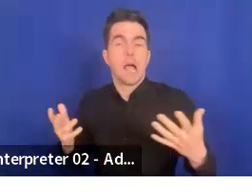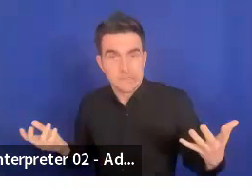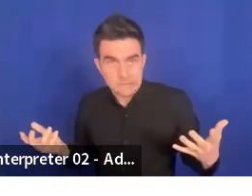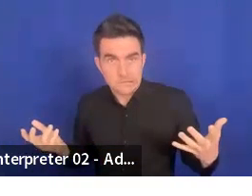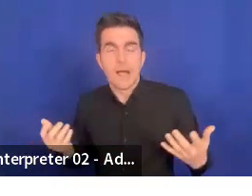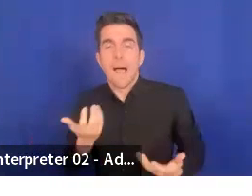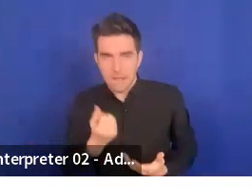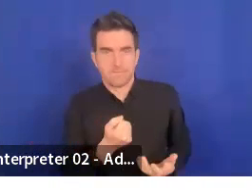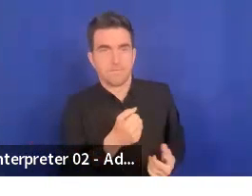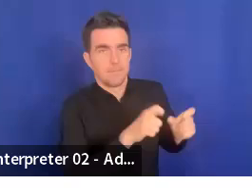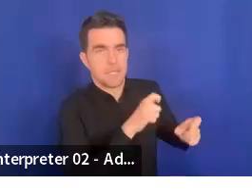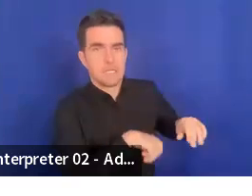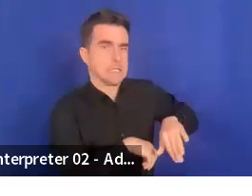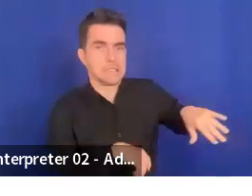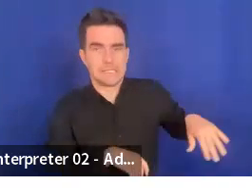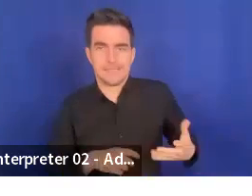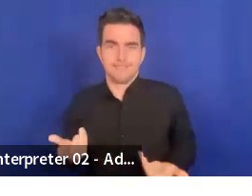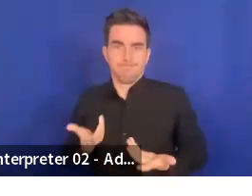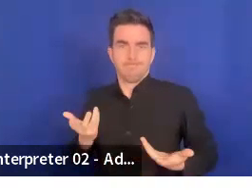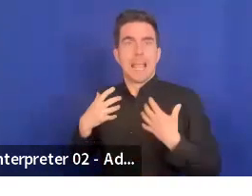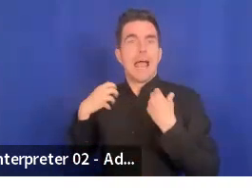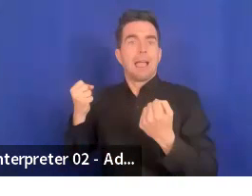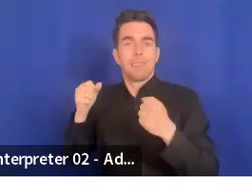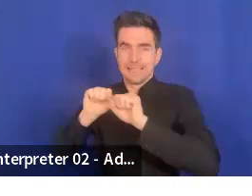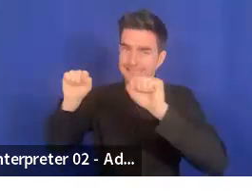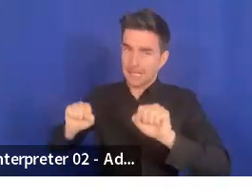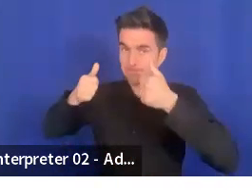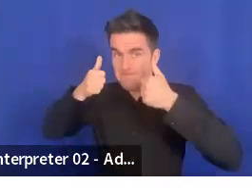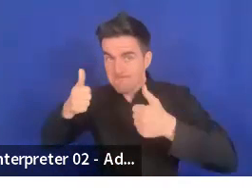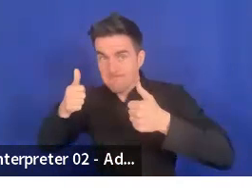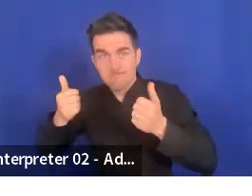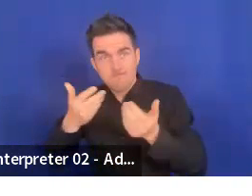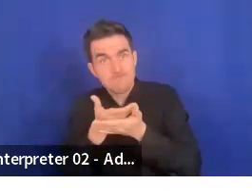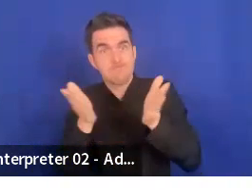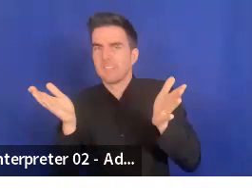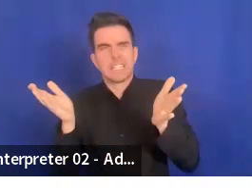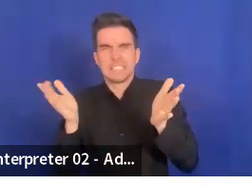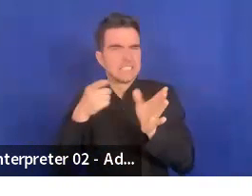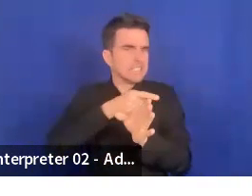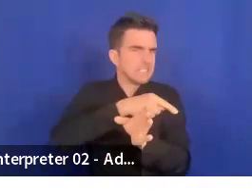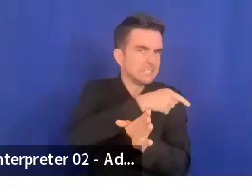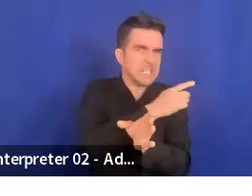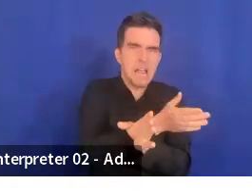being left behind and not having access to the health services they need.